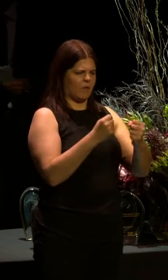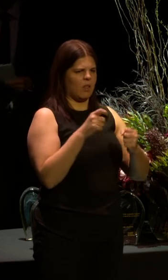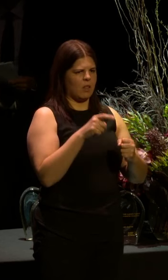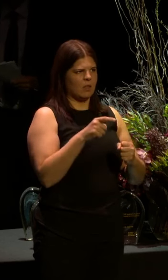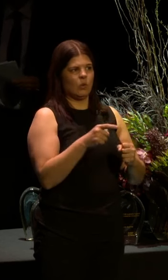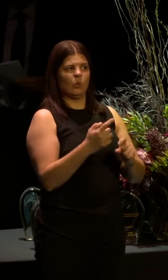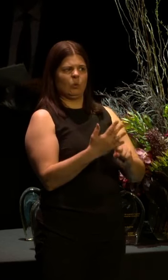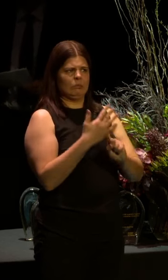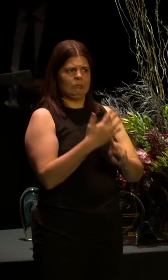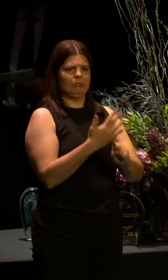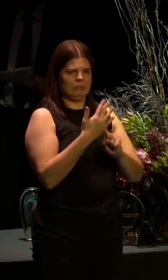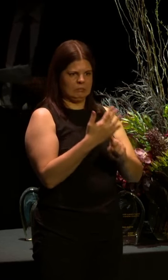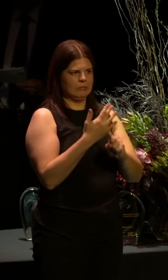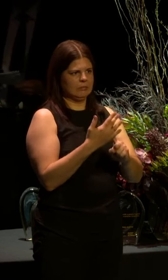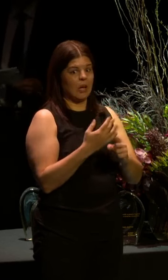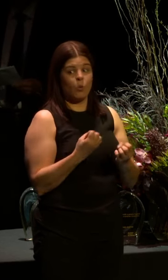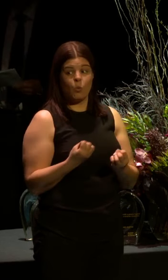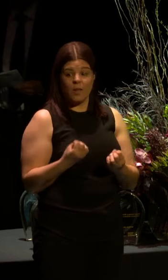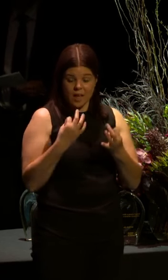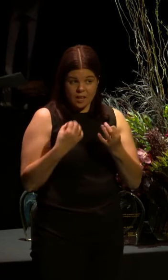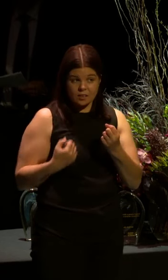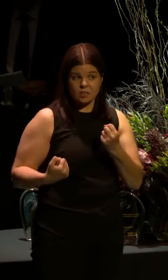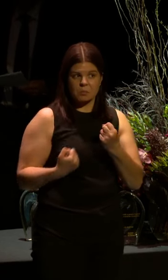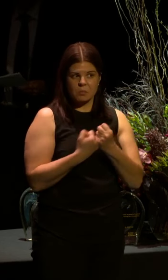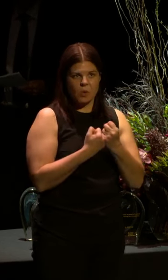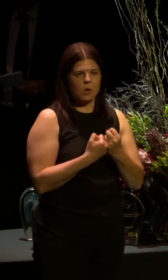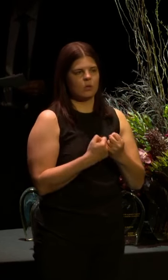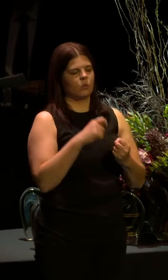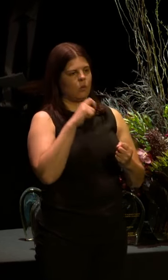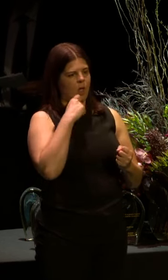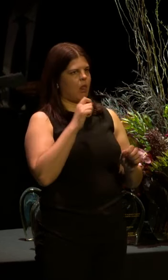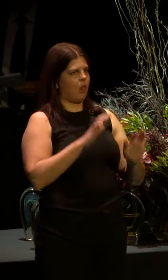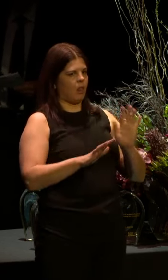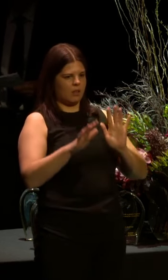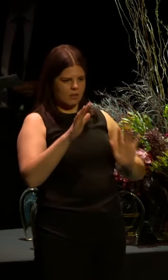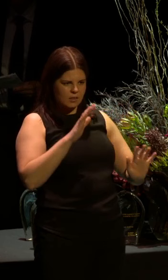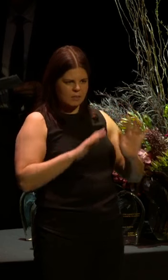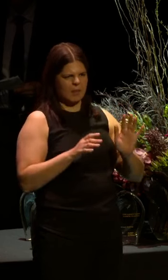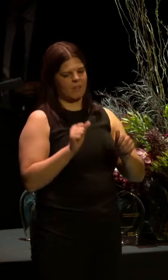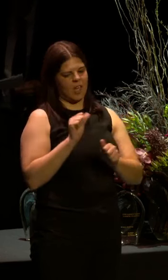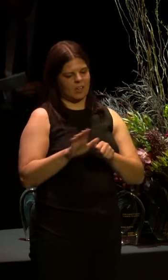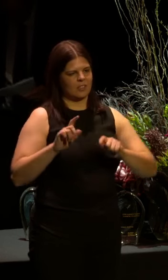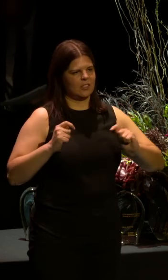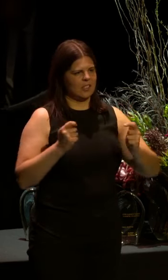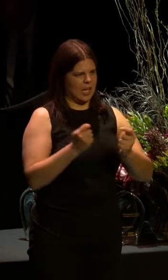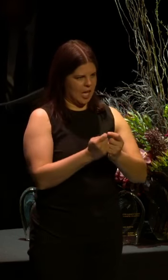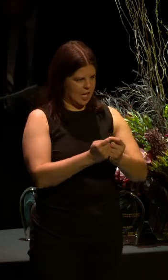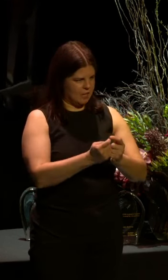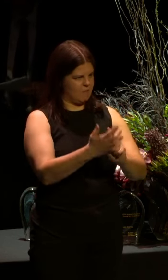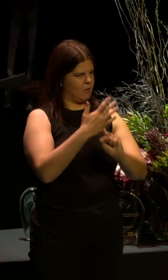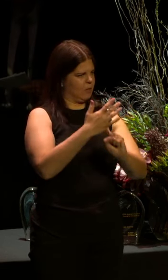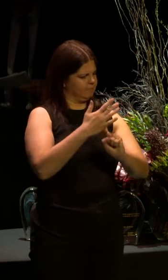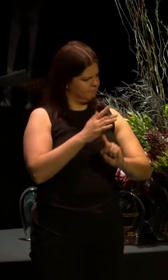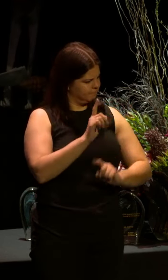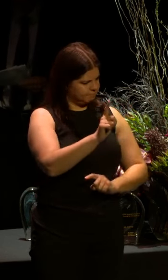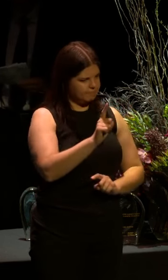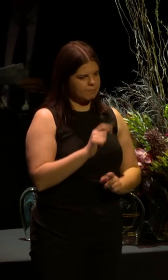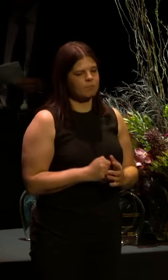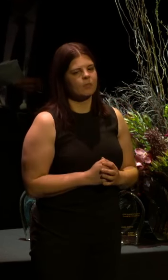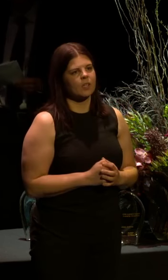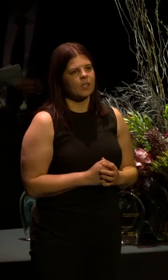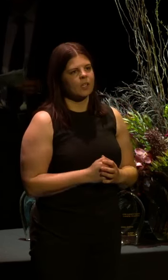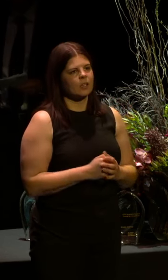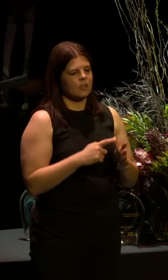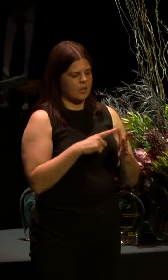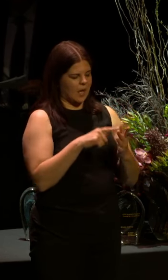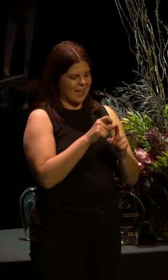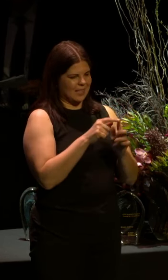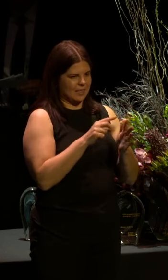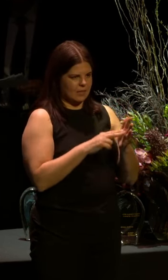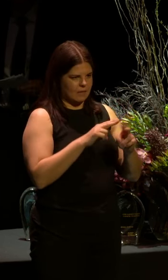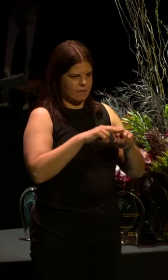without the support of an extraordinary team led by Eamon Flack, a visionary director,